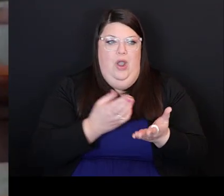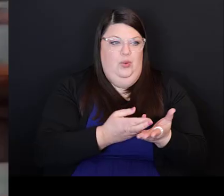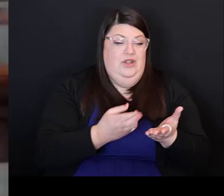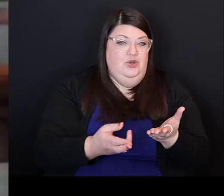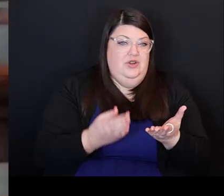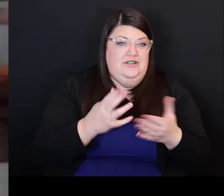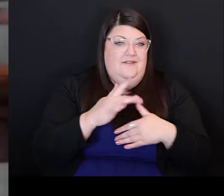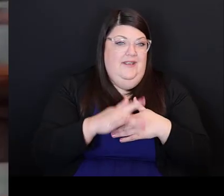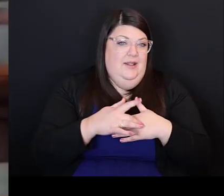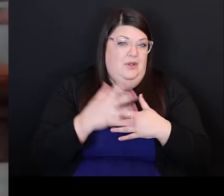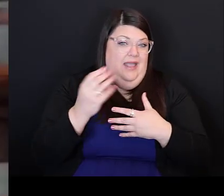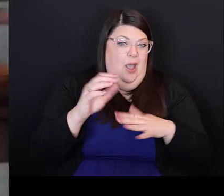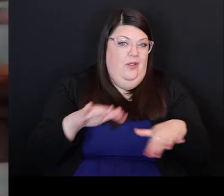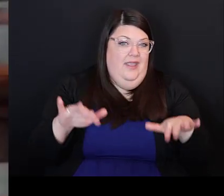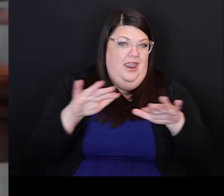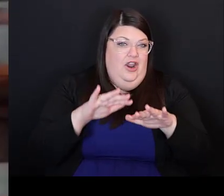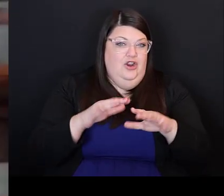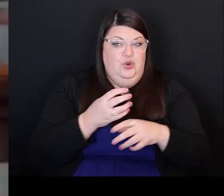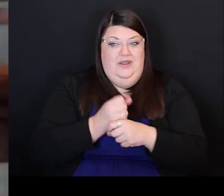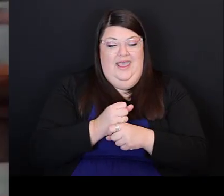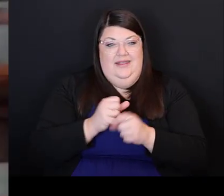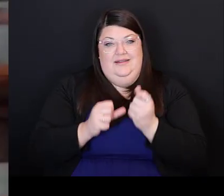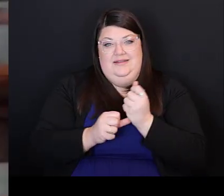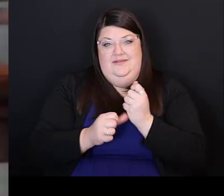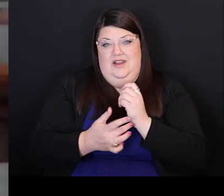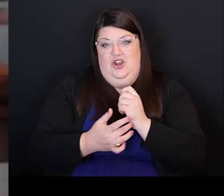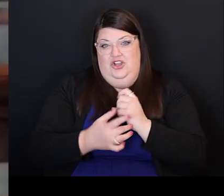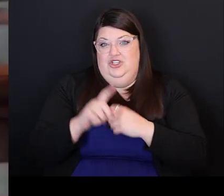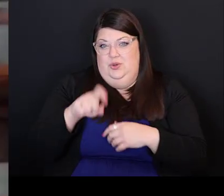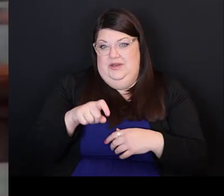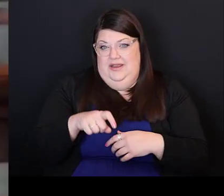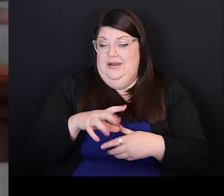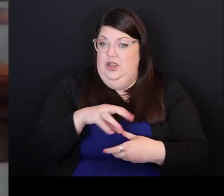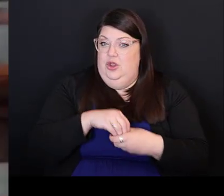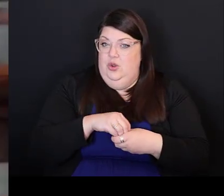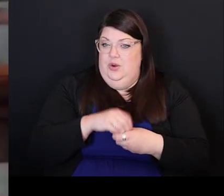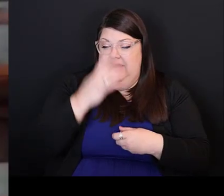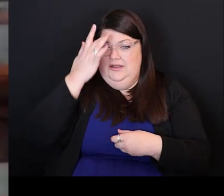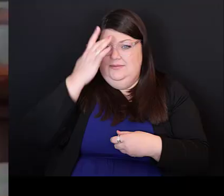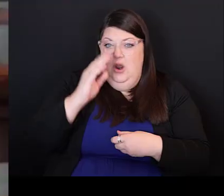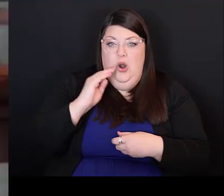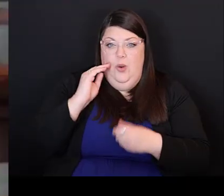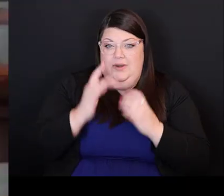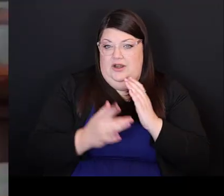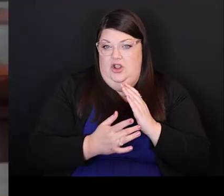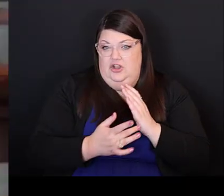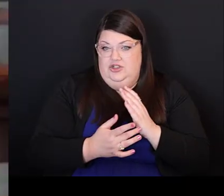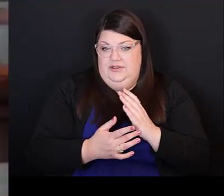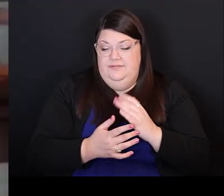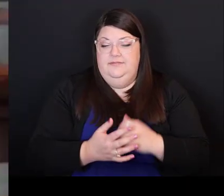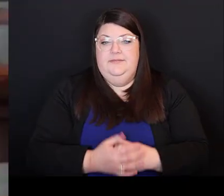What are the resources that are available out there in order to get the assistive technology that you need, including smart home technology?